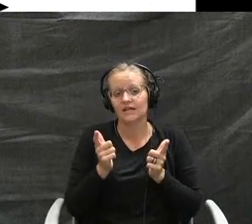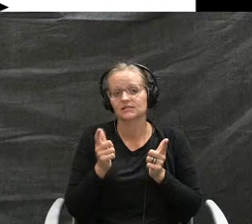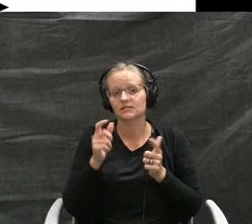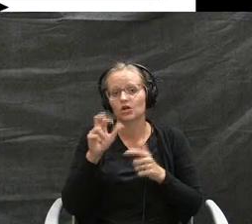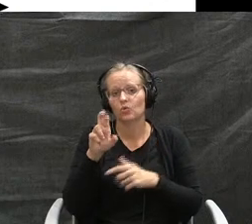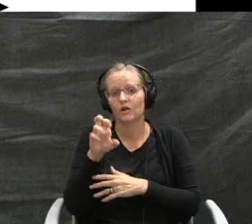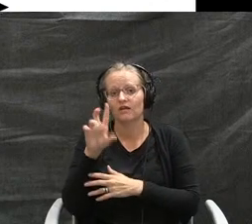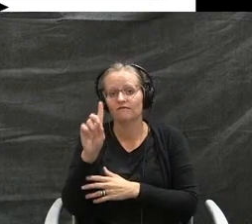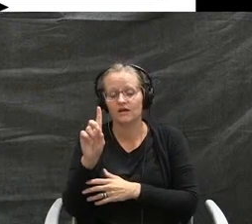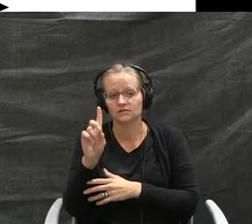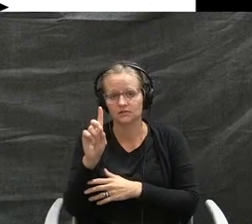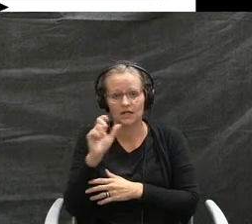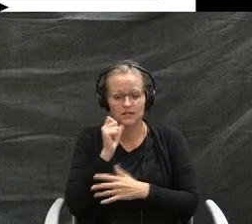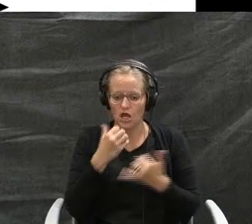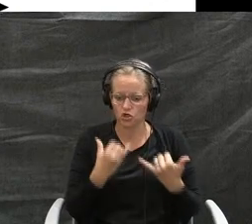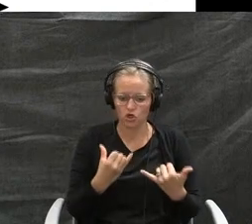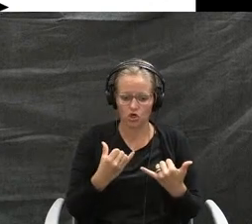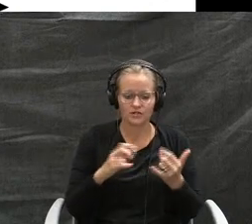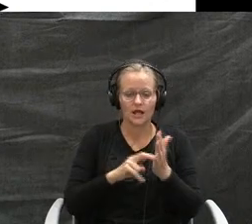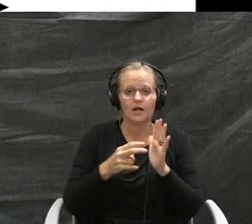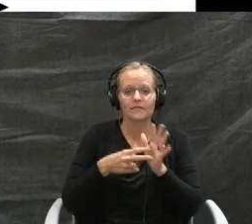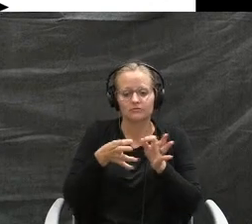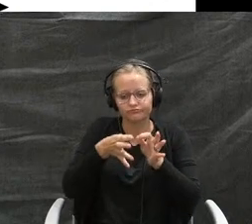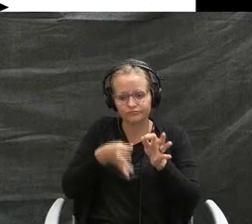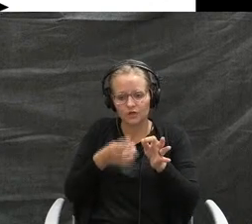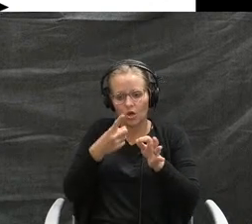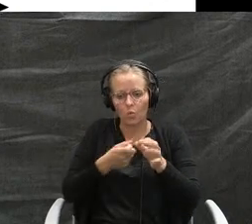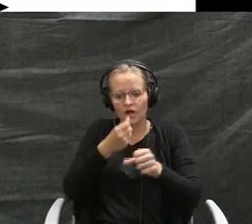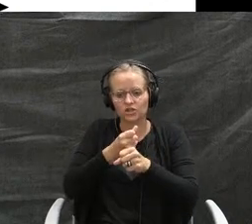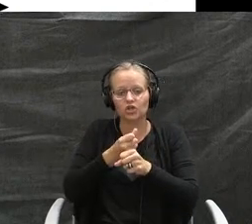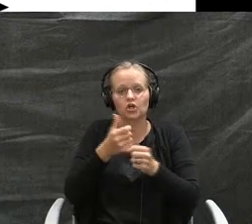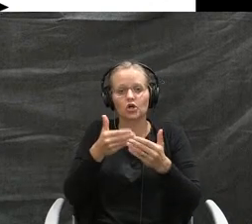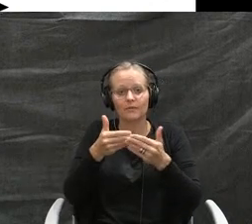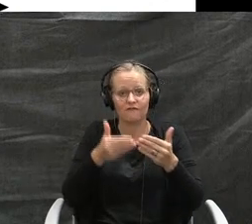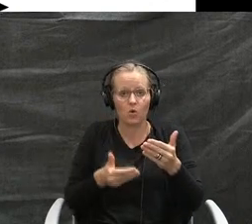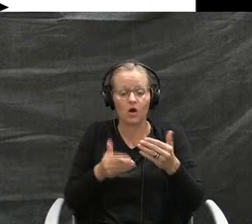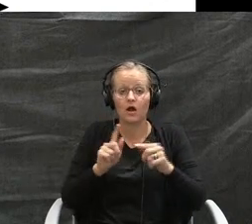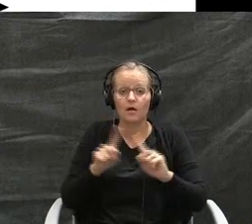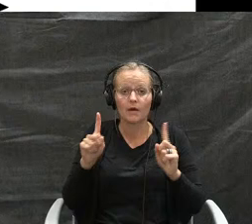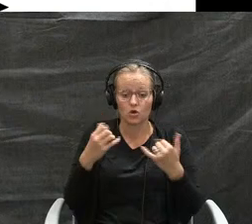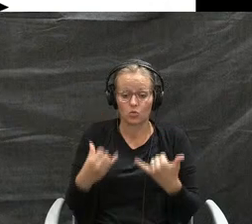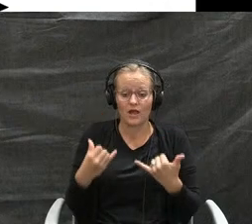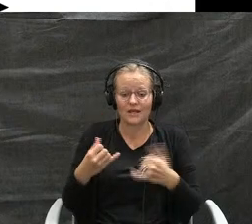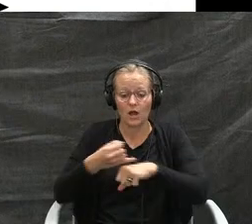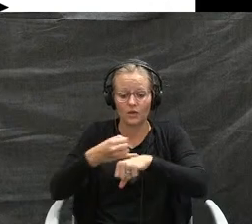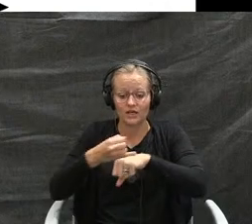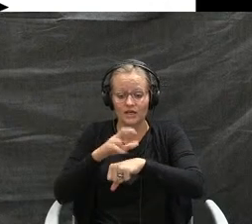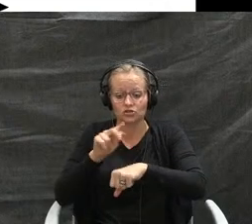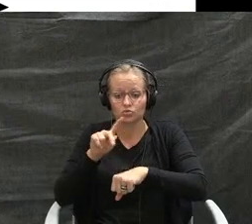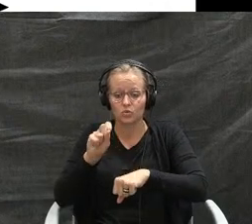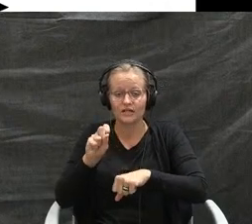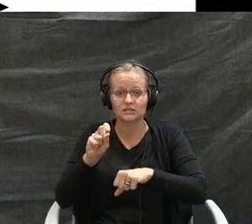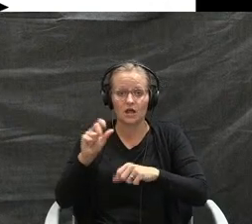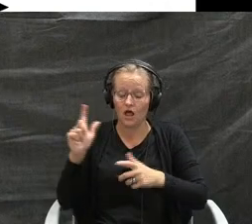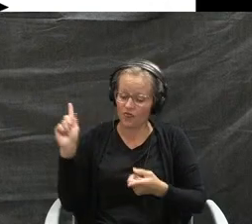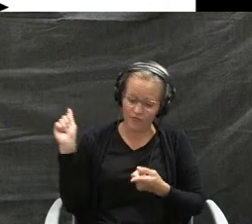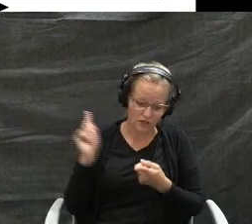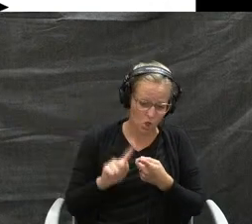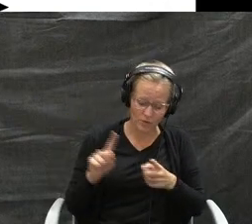Uh, so we're we're refunding a year ahead of the call date. But The thing is, is right now interest rates are the lowest